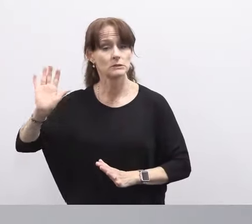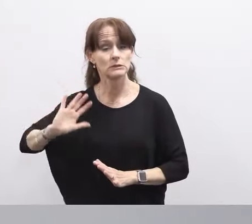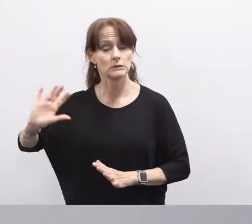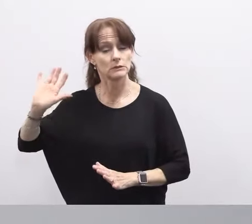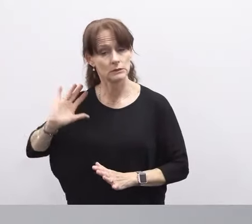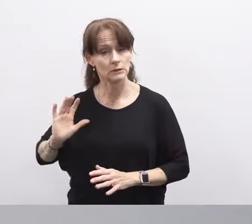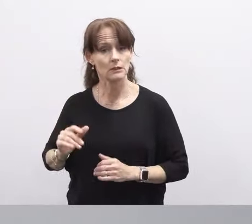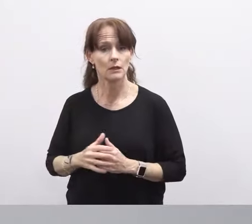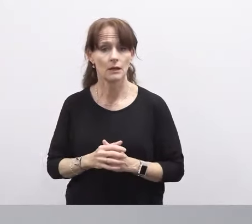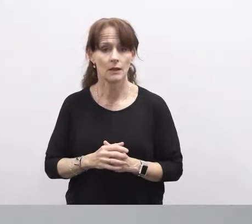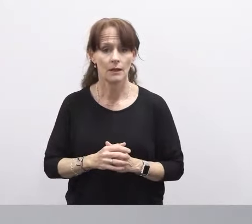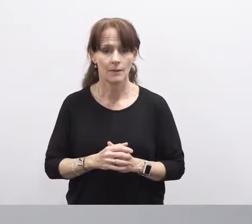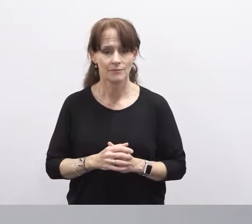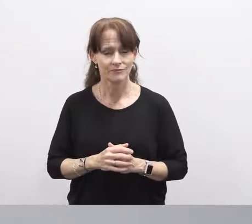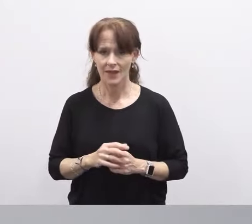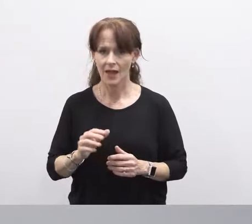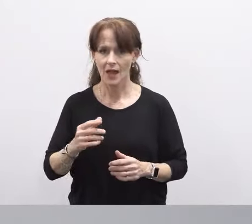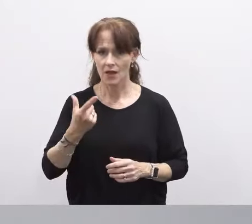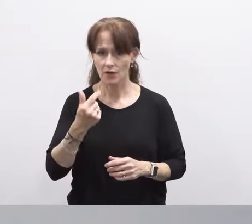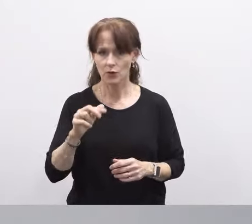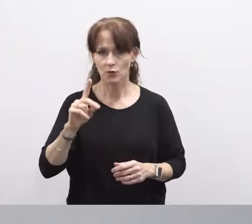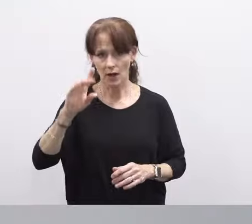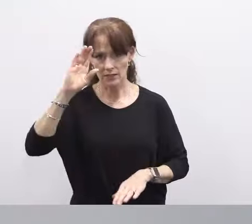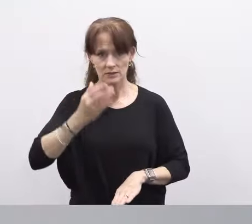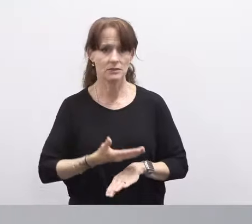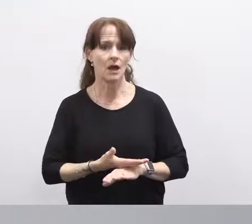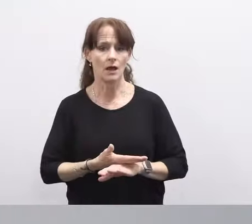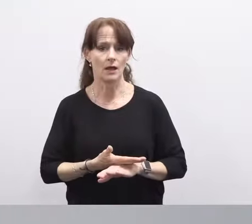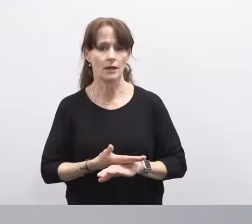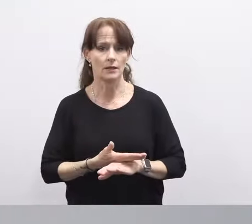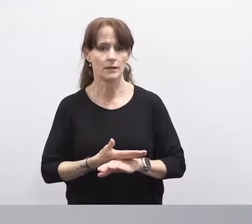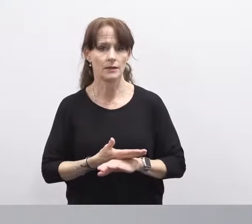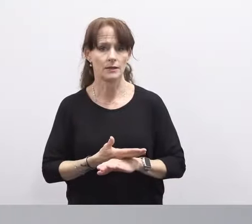and I have a grandson who is just gone through the school